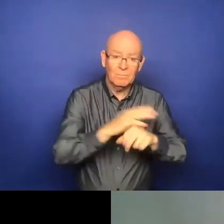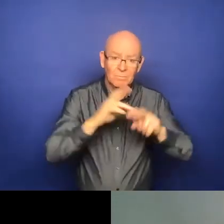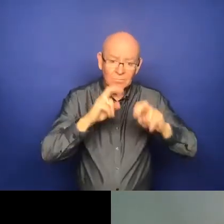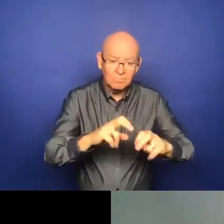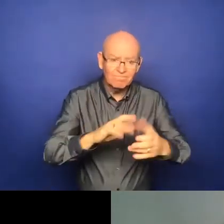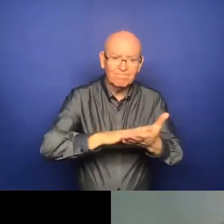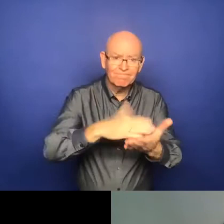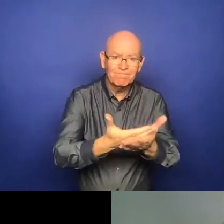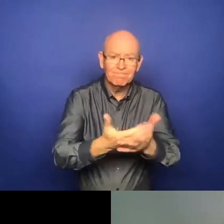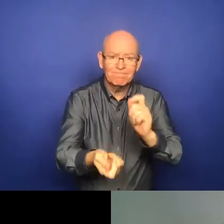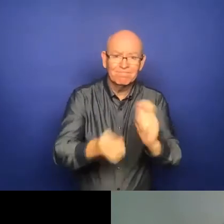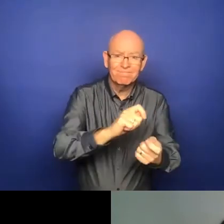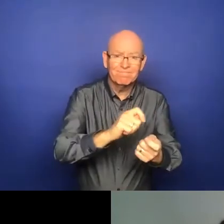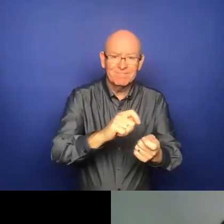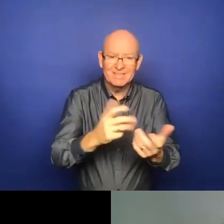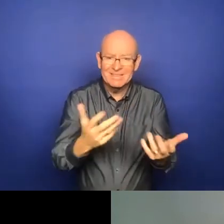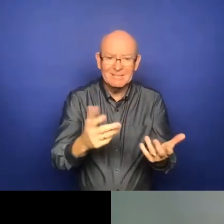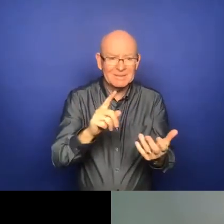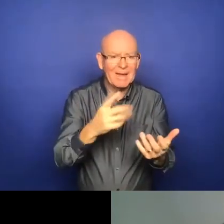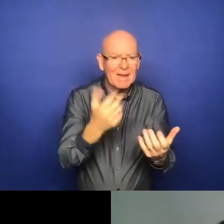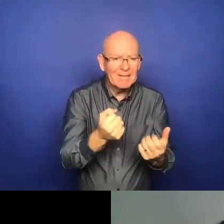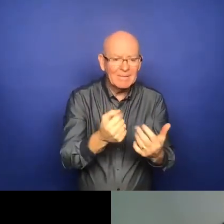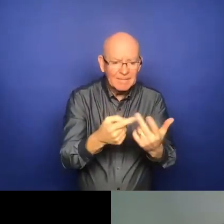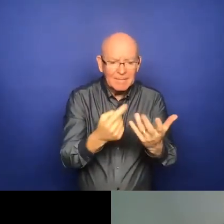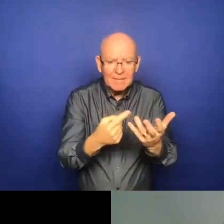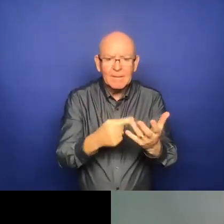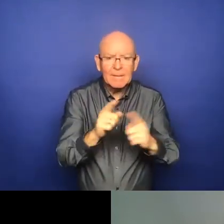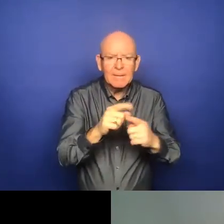interviewer at the time of the interview should not be done, and this